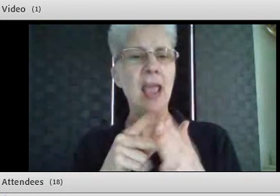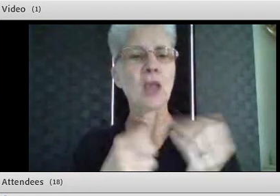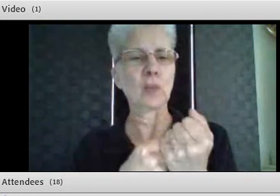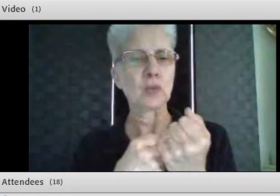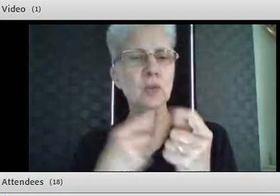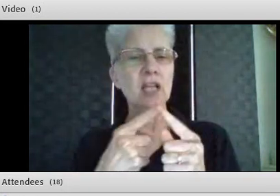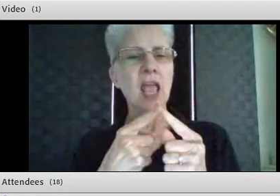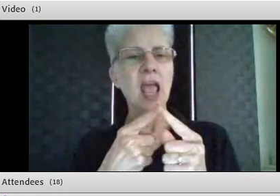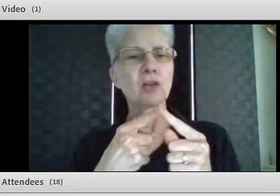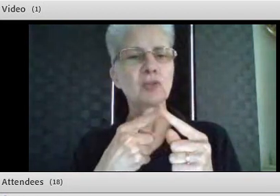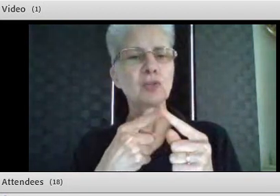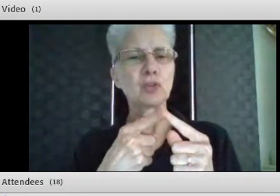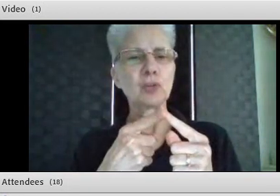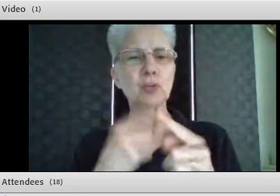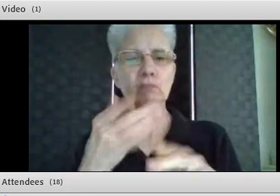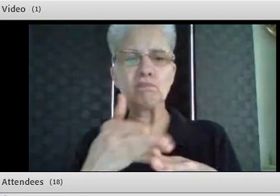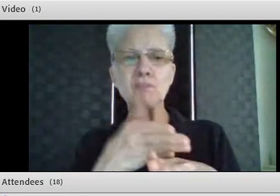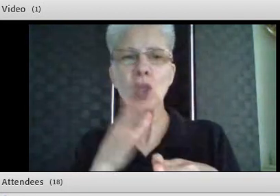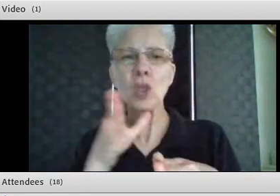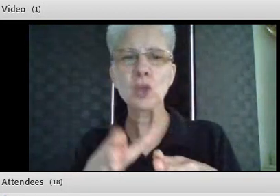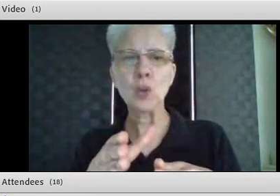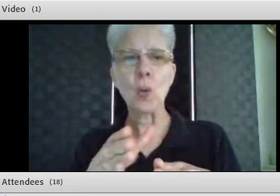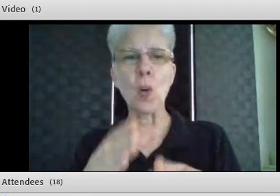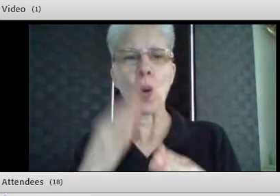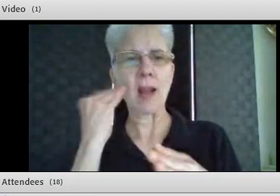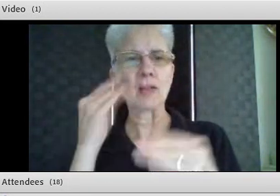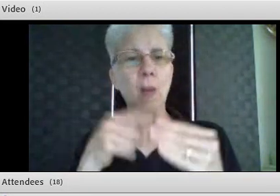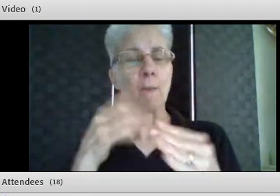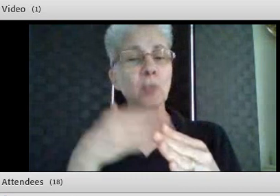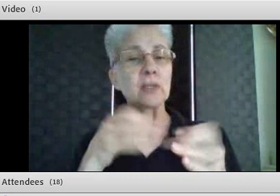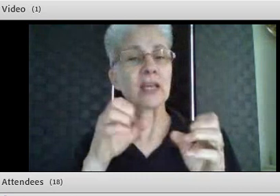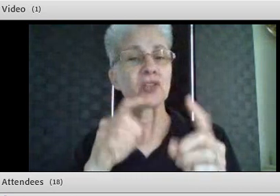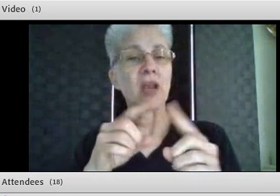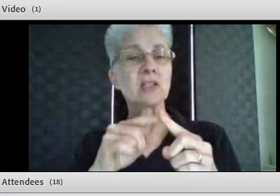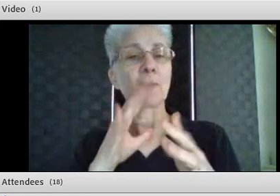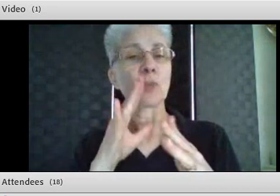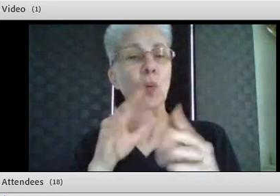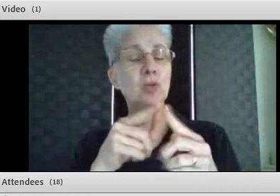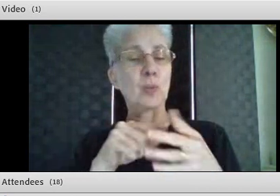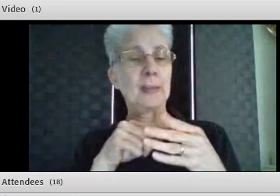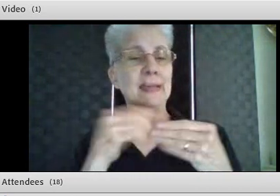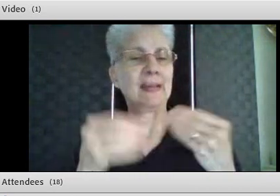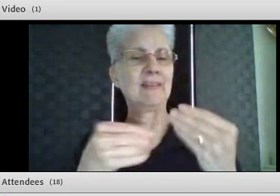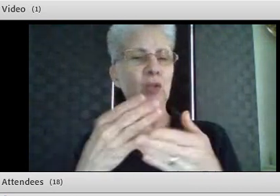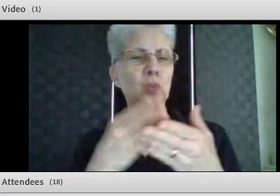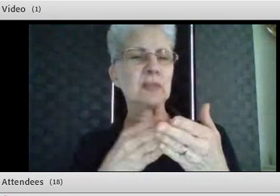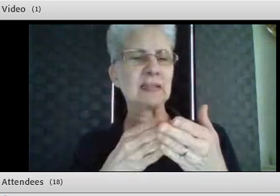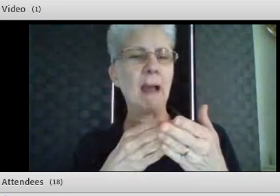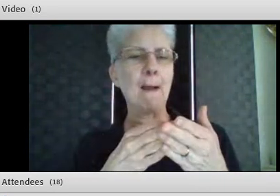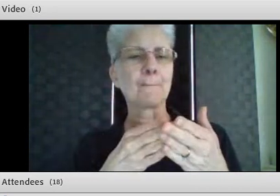and to deepen your knowledge of music education, so I'm going to be giving you some background